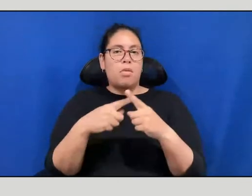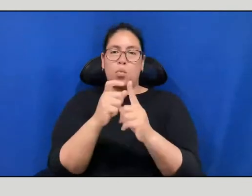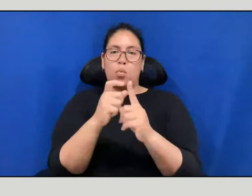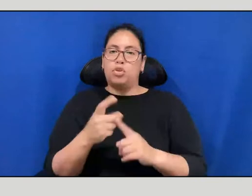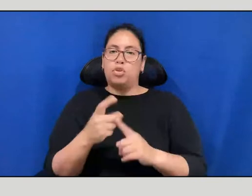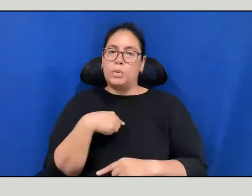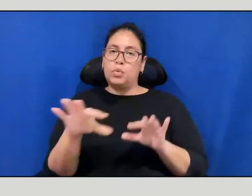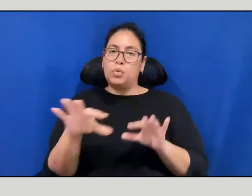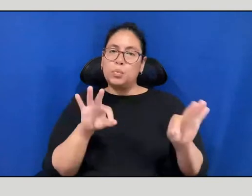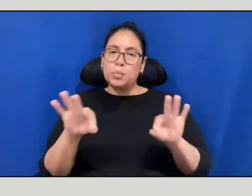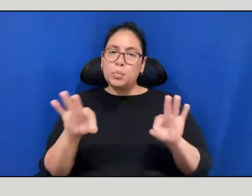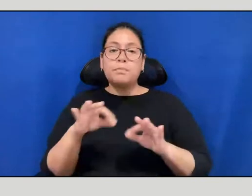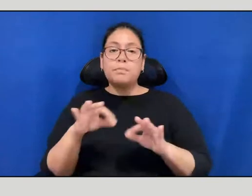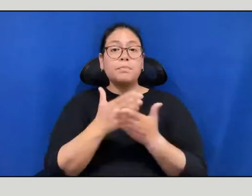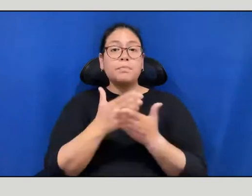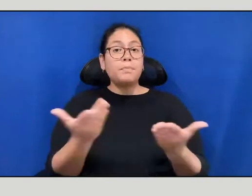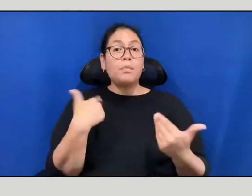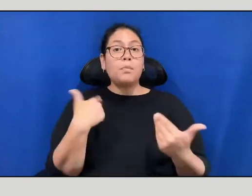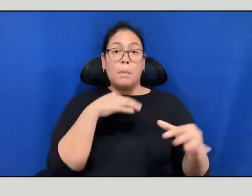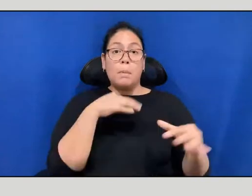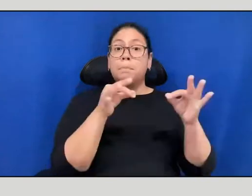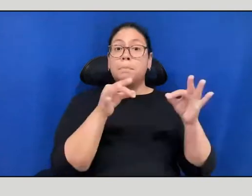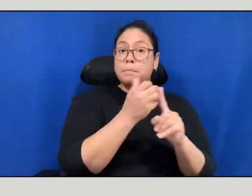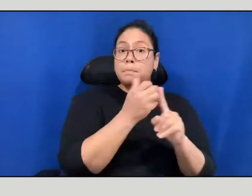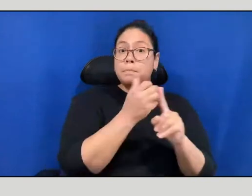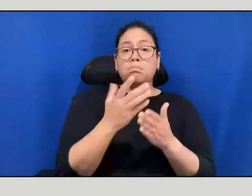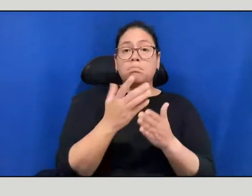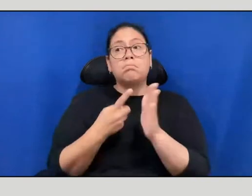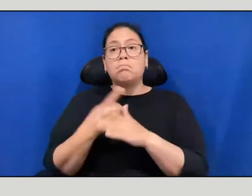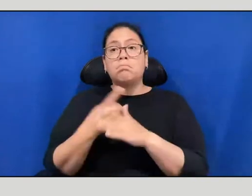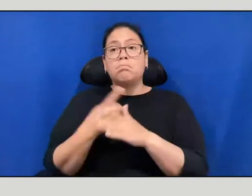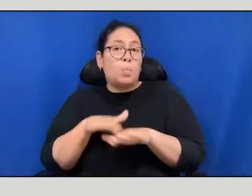and some things we don't, but one of the surprising elements of this project has been